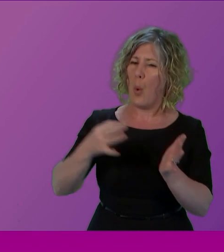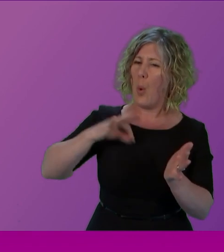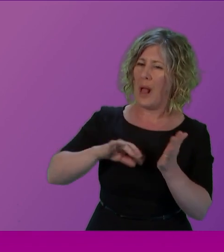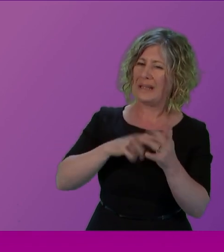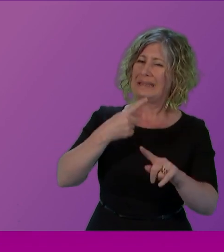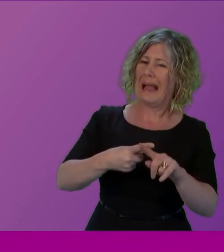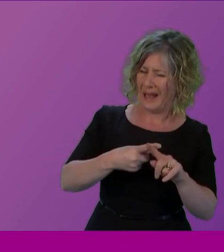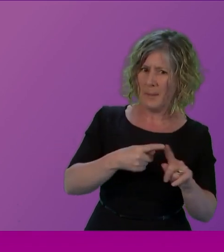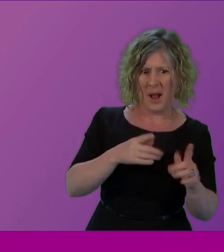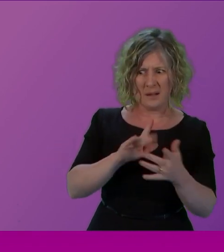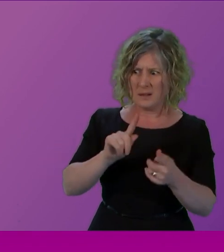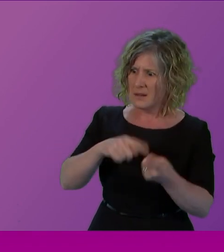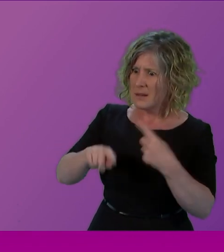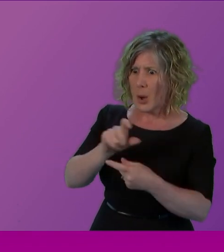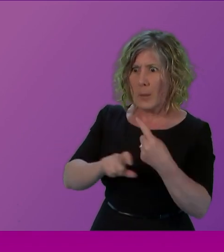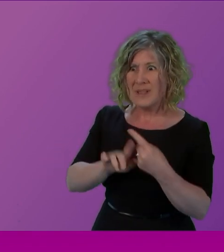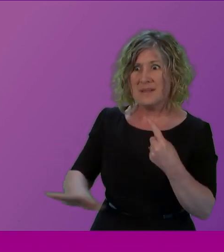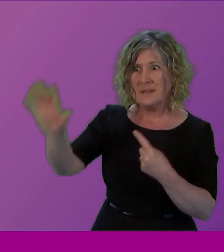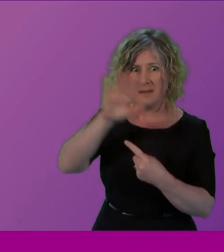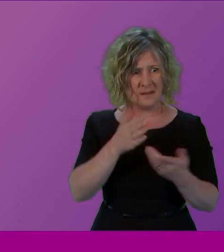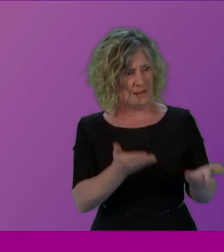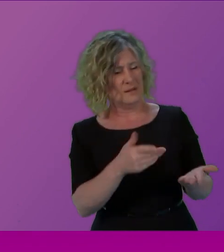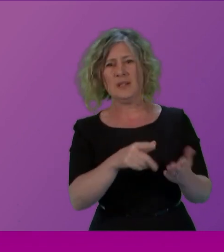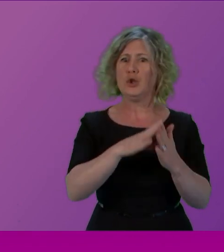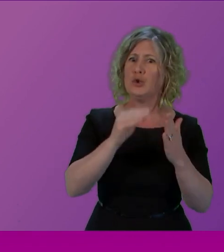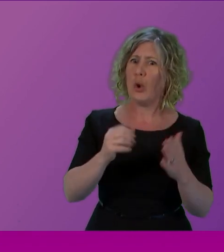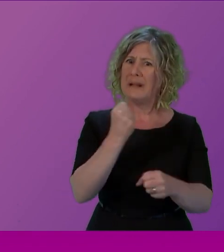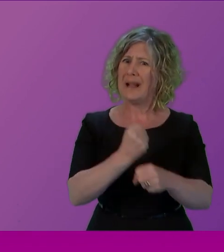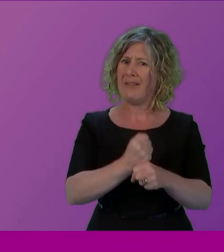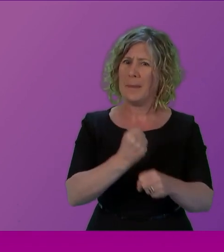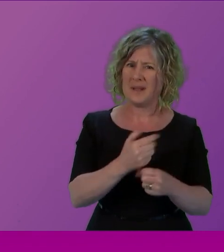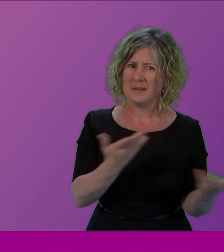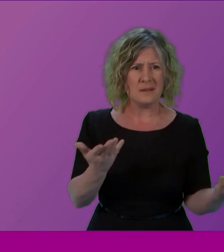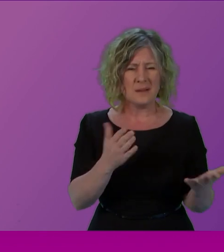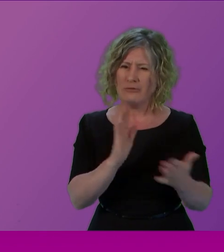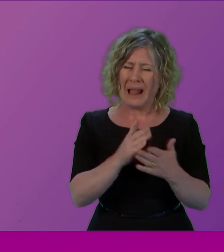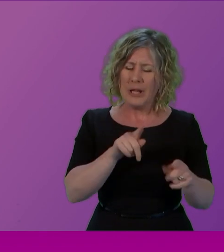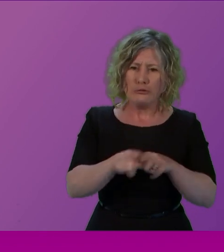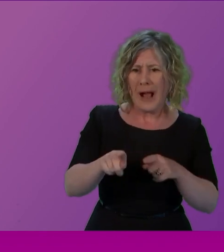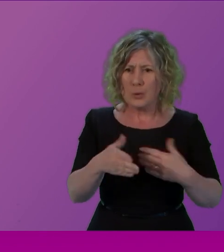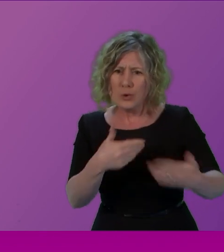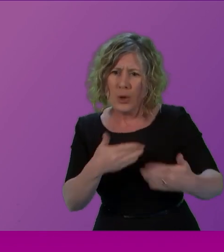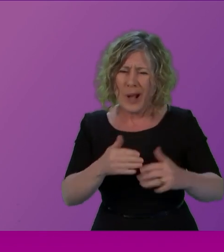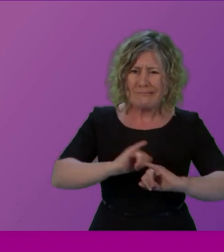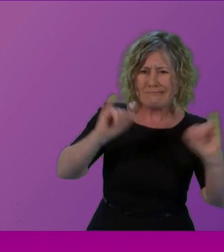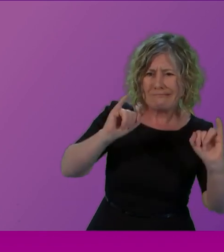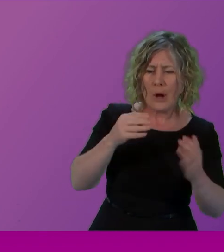That is not possible with this United Kingdom Tory Government. Further, while the Tories do little to address the cost of living crisis across the UK, we